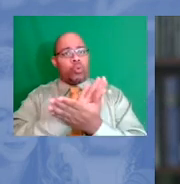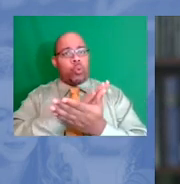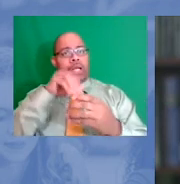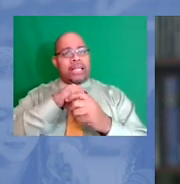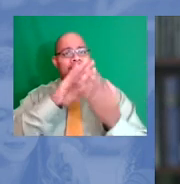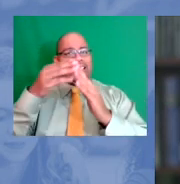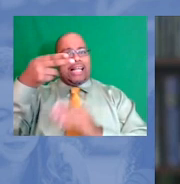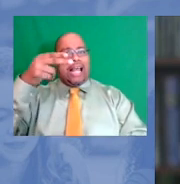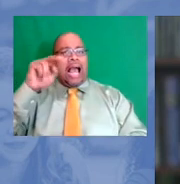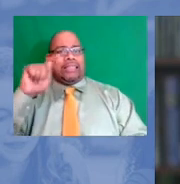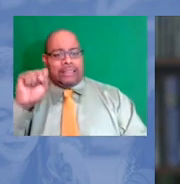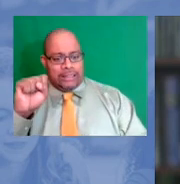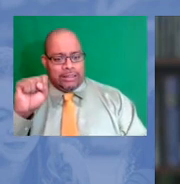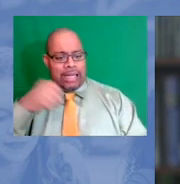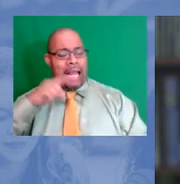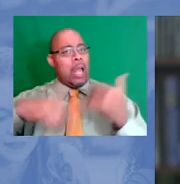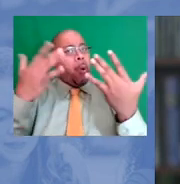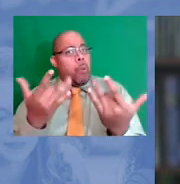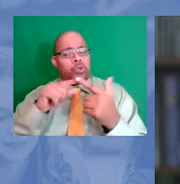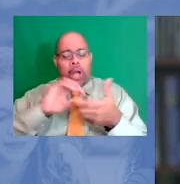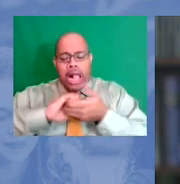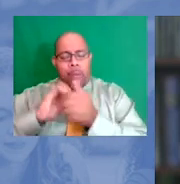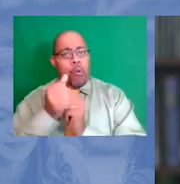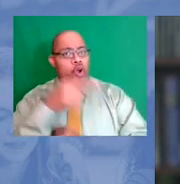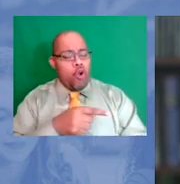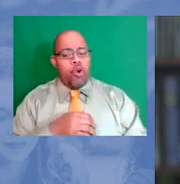I CAN'T WAIT TO COLLABORATE WITH HER ON THE ISSUES THAT MATTER.